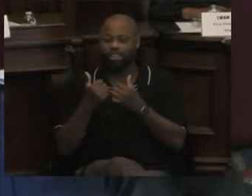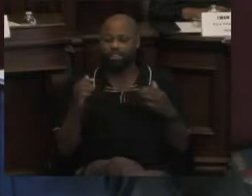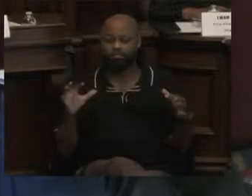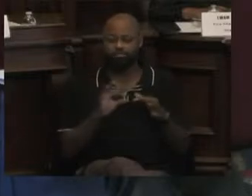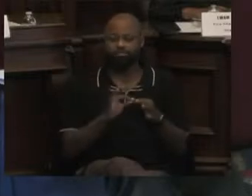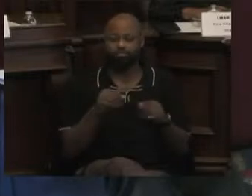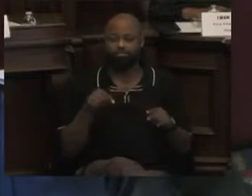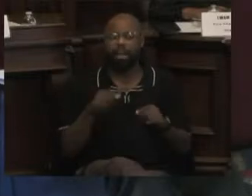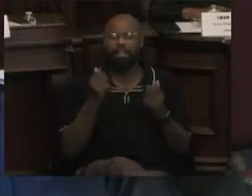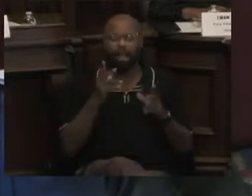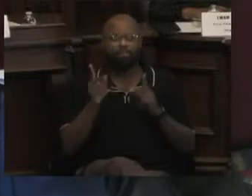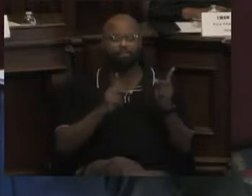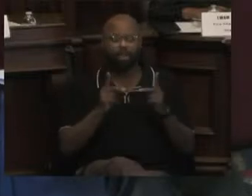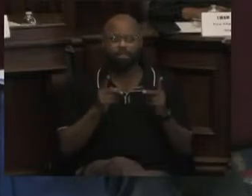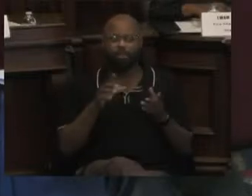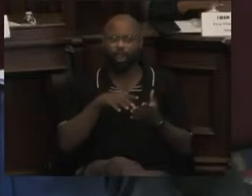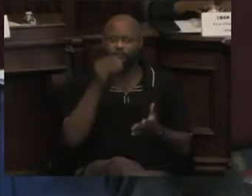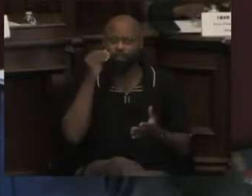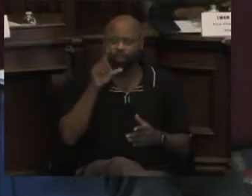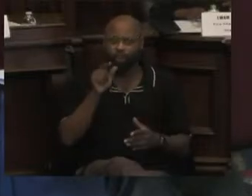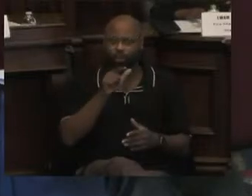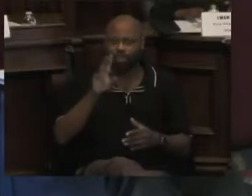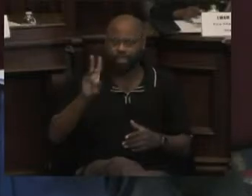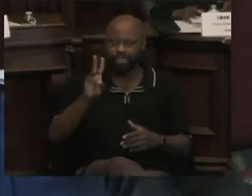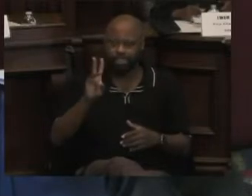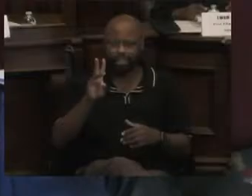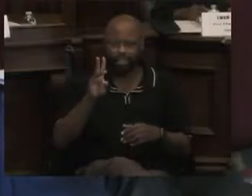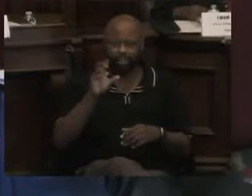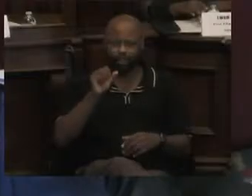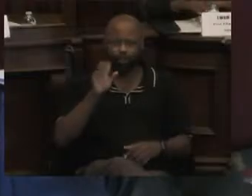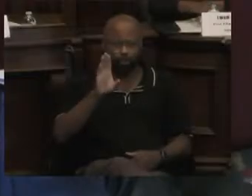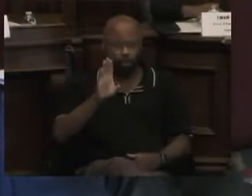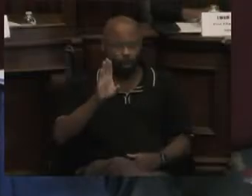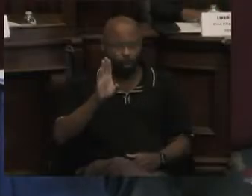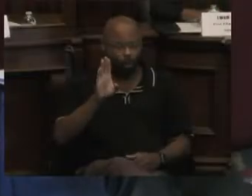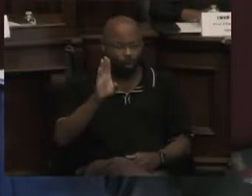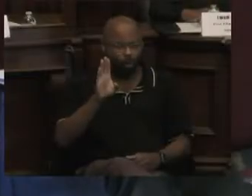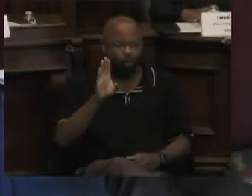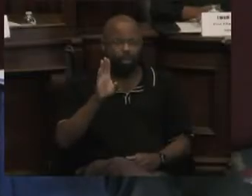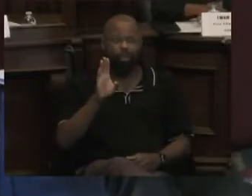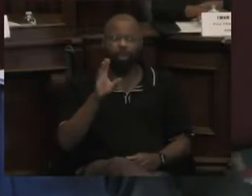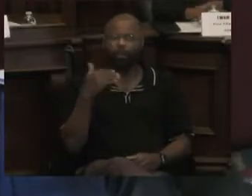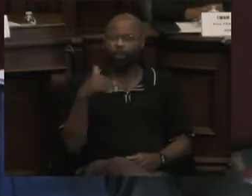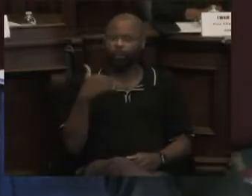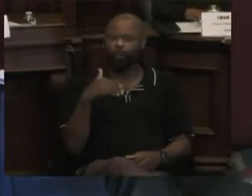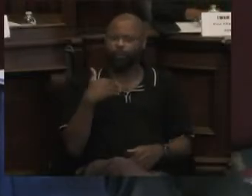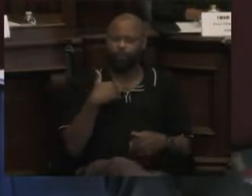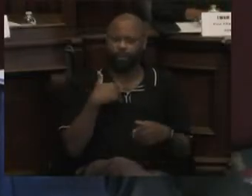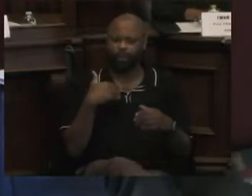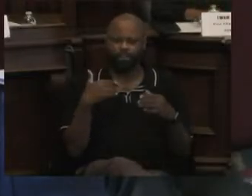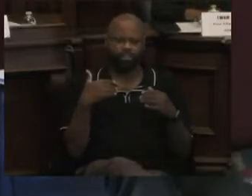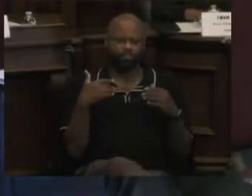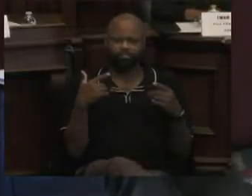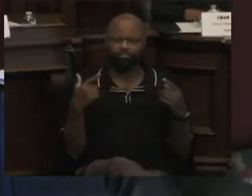agencies. And then actually a lot of people learned about that from the 2026 Super Bowl.